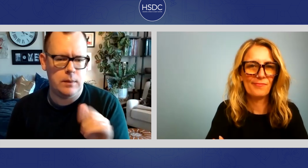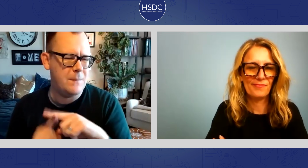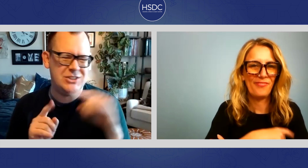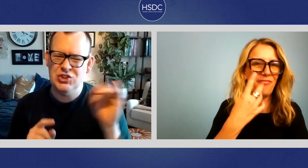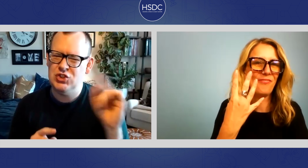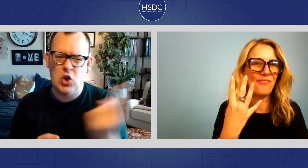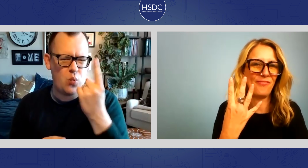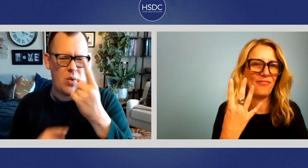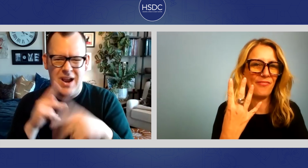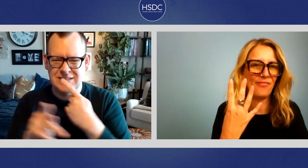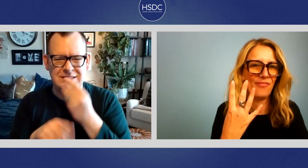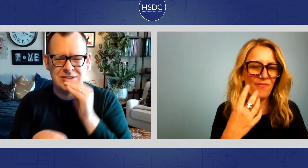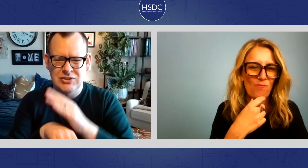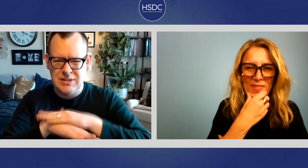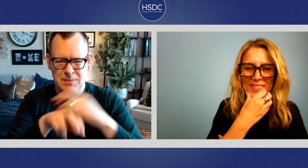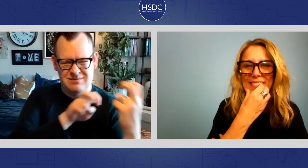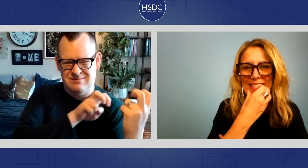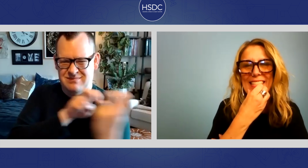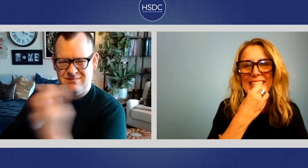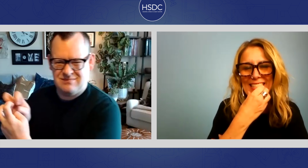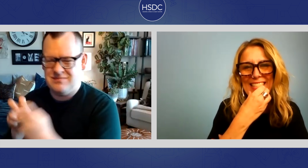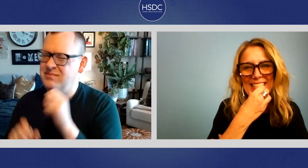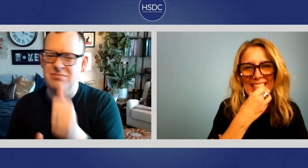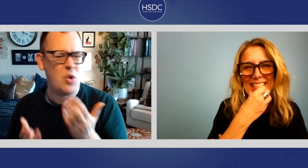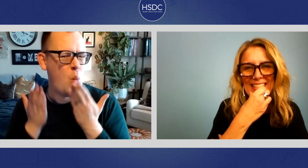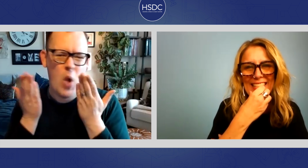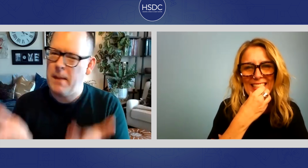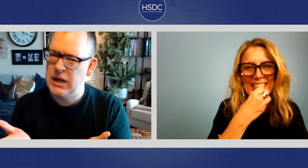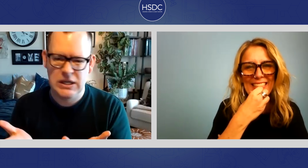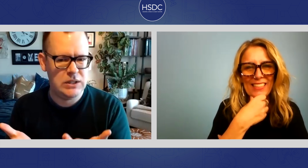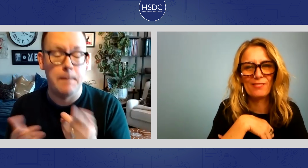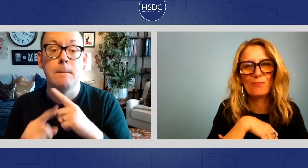For large dinner tables, though, you want to avoid those long rectangular ones.